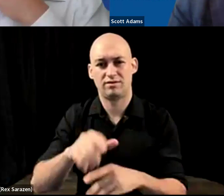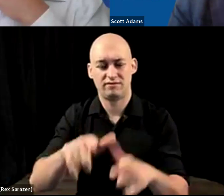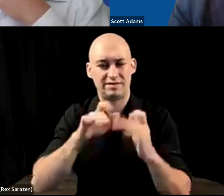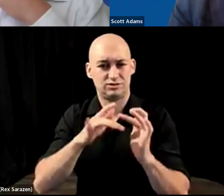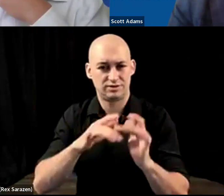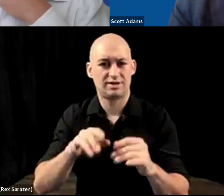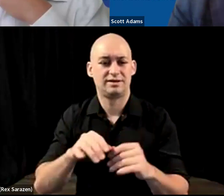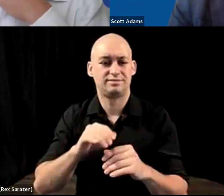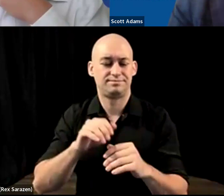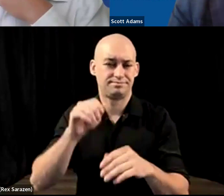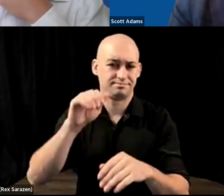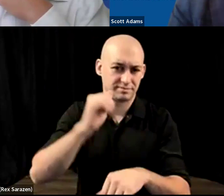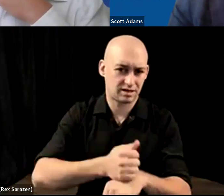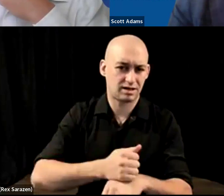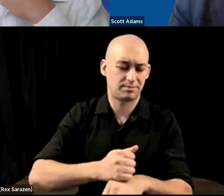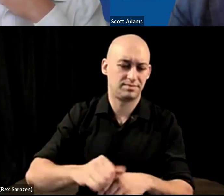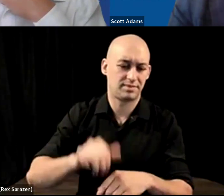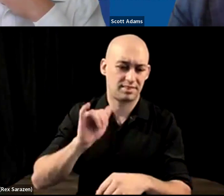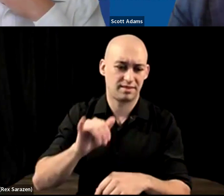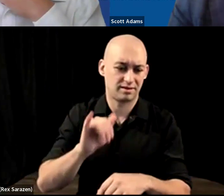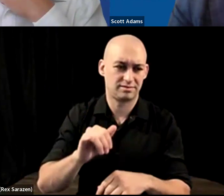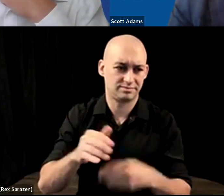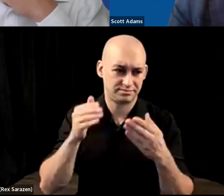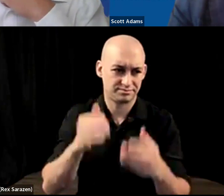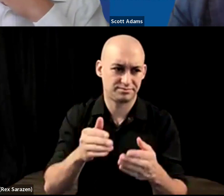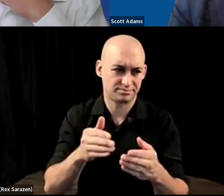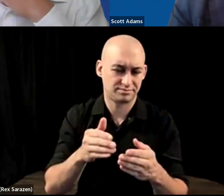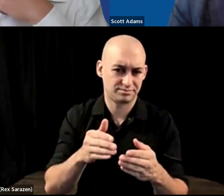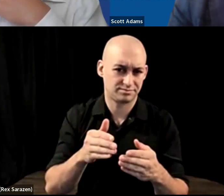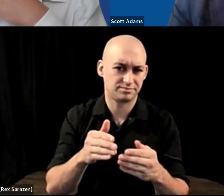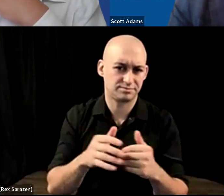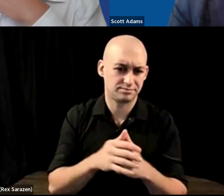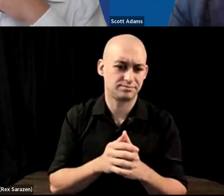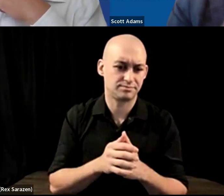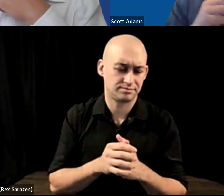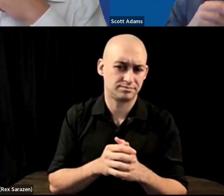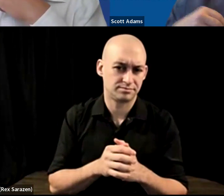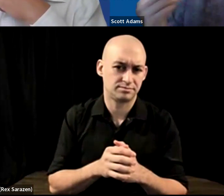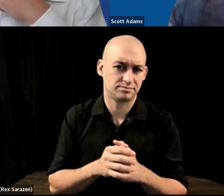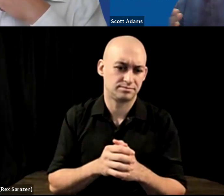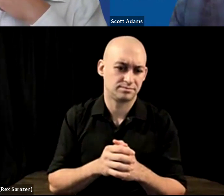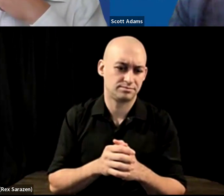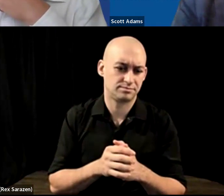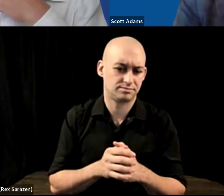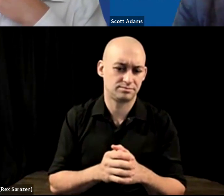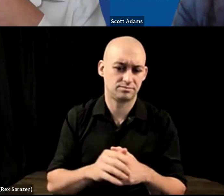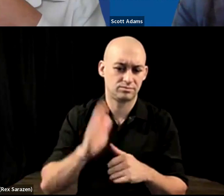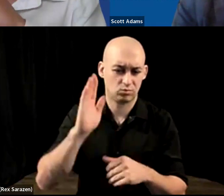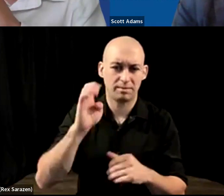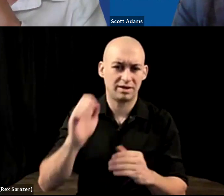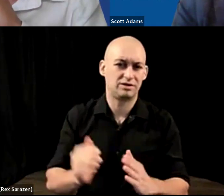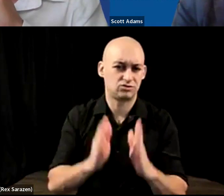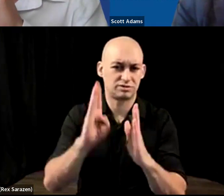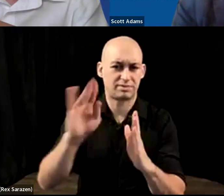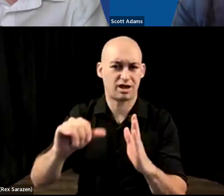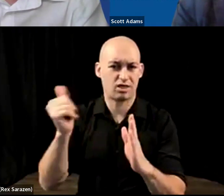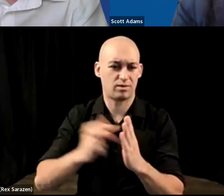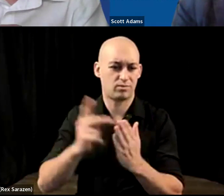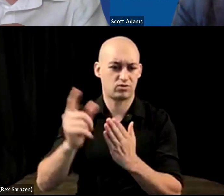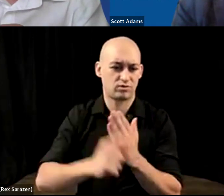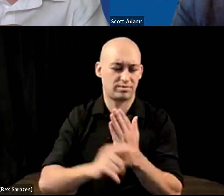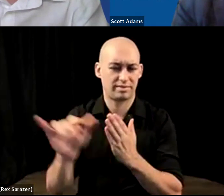project should, you know, be e addressed by other programs like the BEAD program.